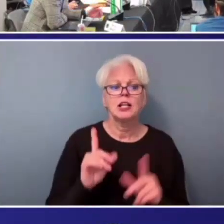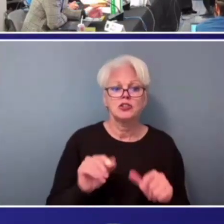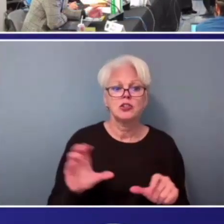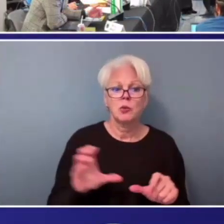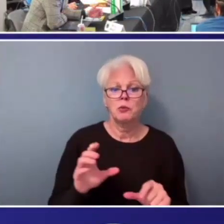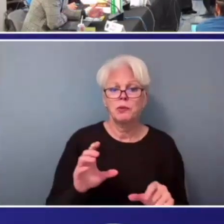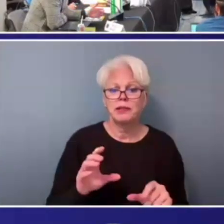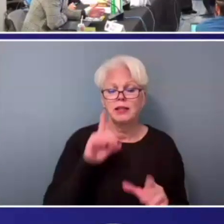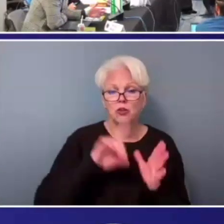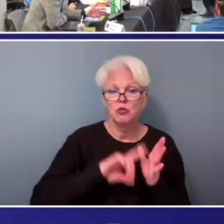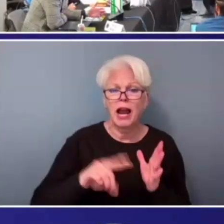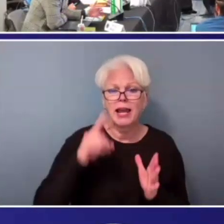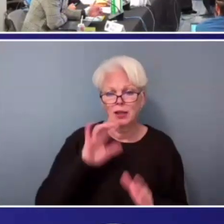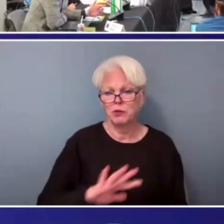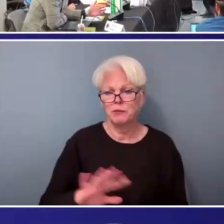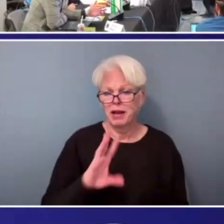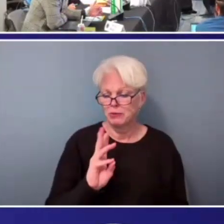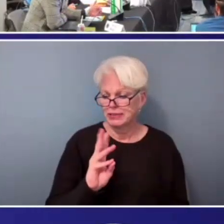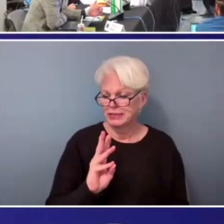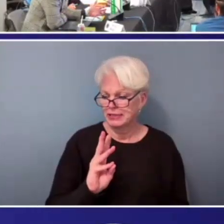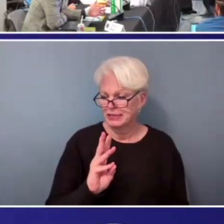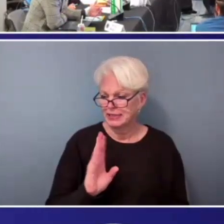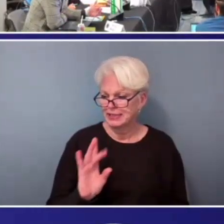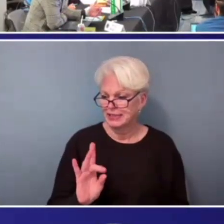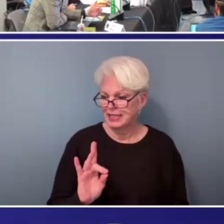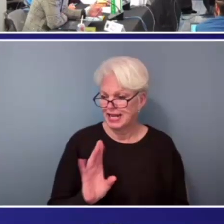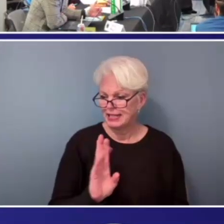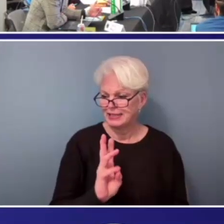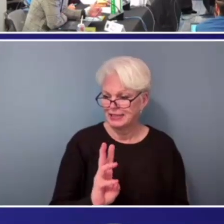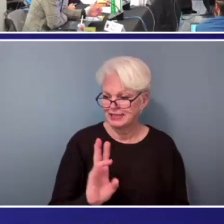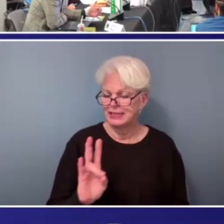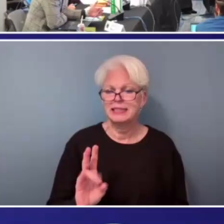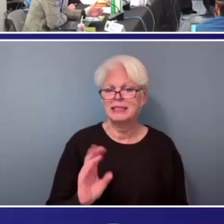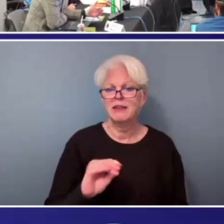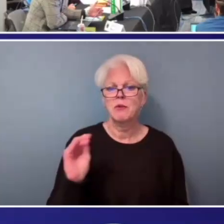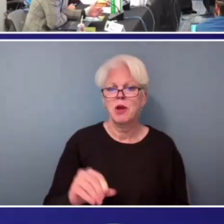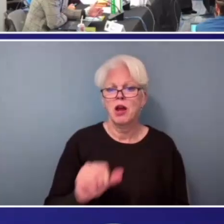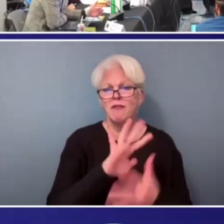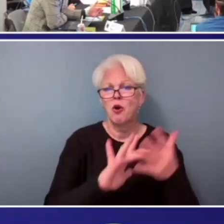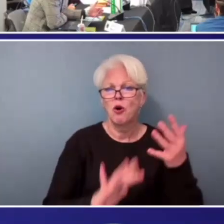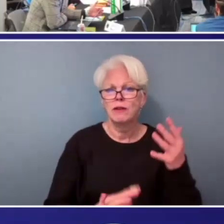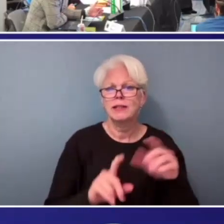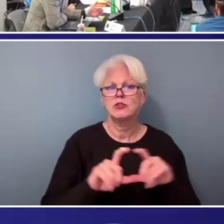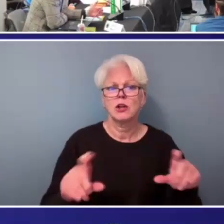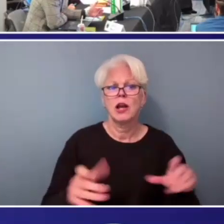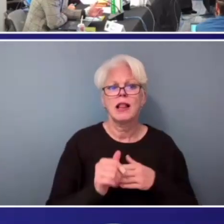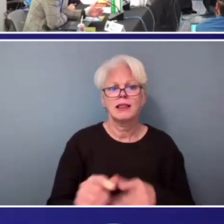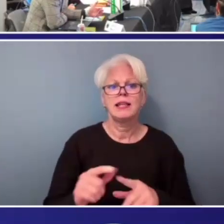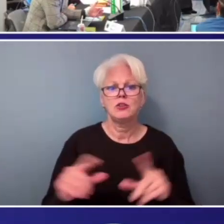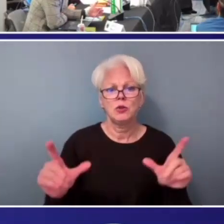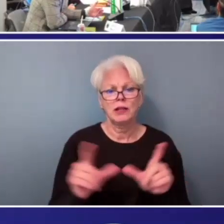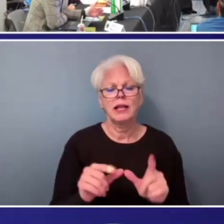I think it was about 68, 67% of all these degrees lead to licensure in clinical psychology.